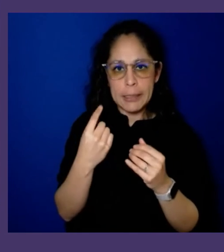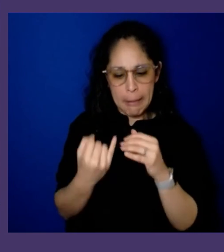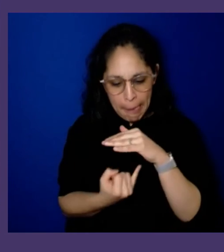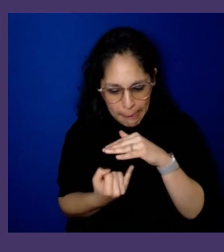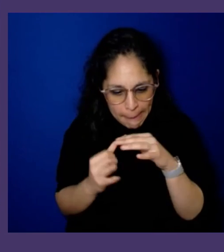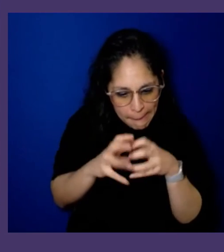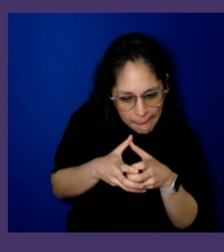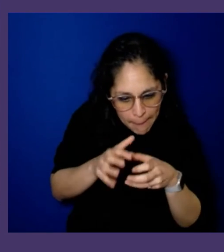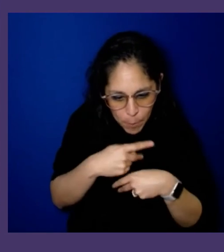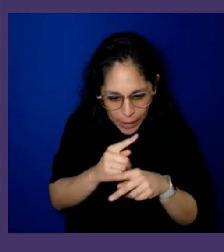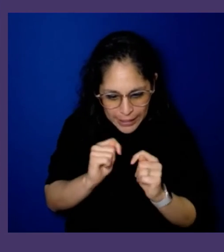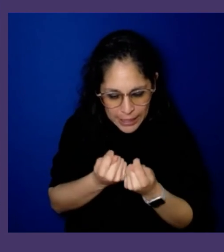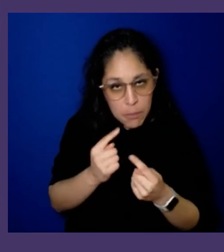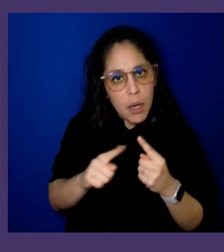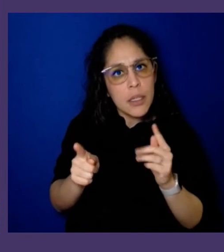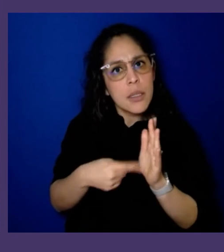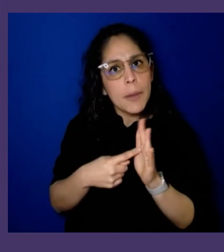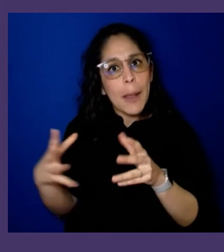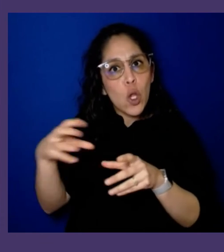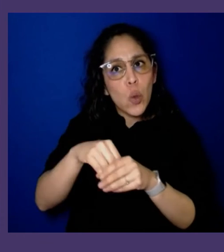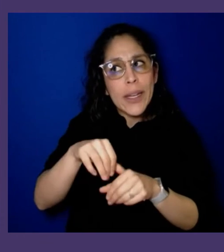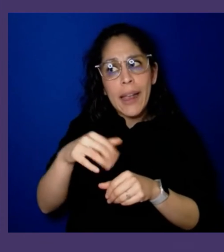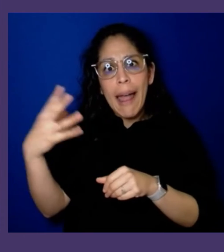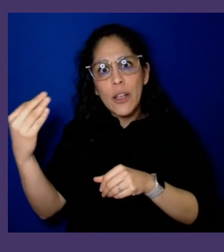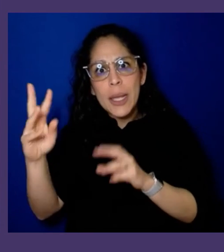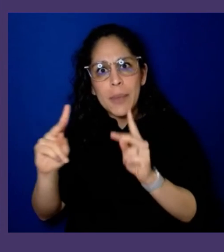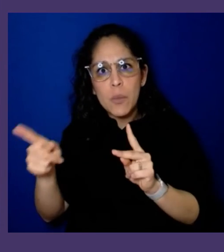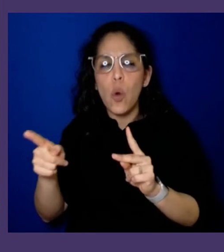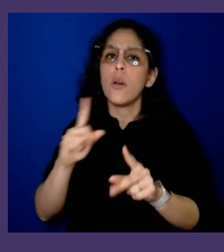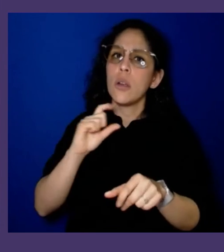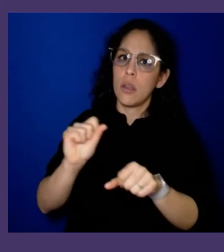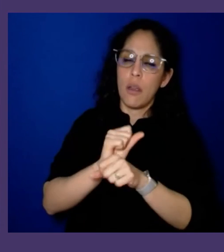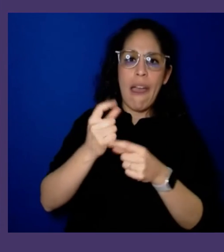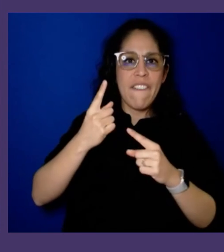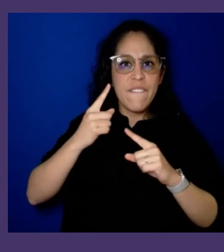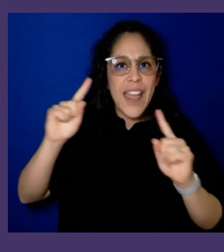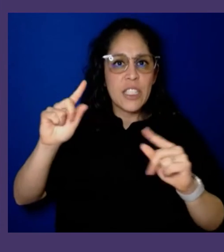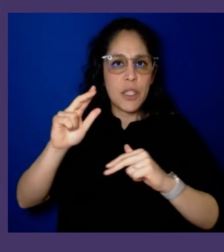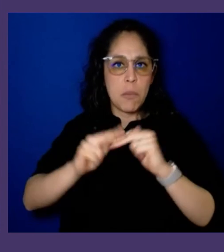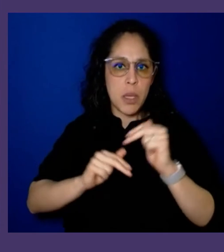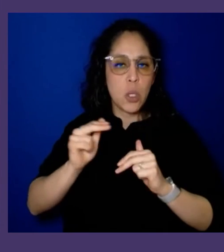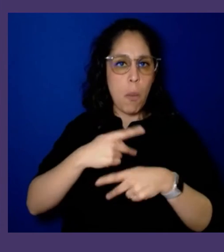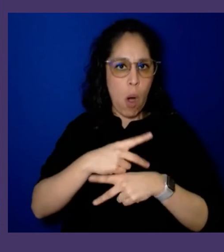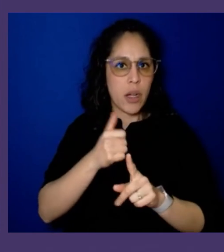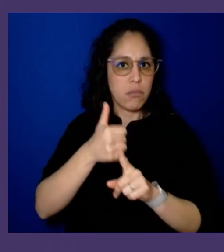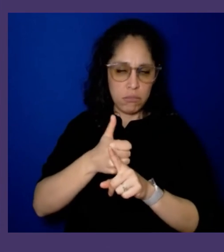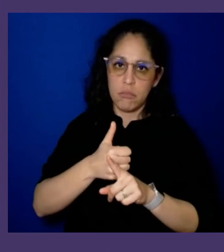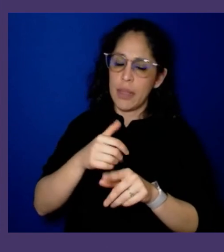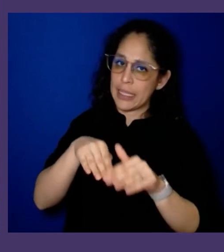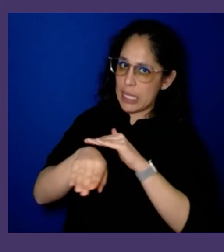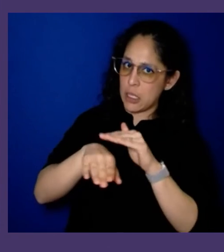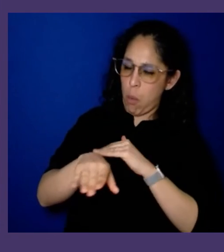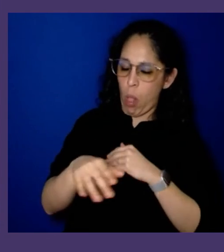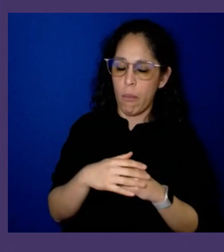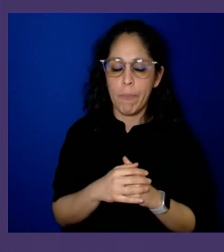effectively build an accessible product. I think there are two things that I'd say that I would like people to take away.